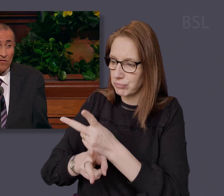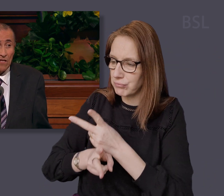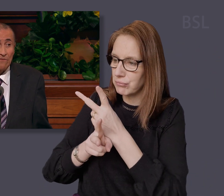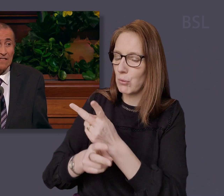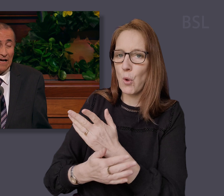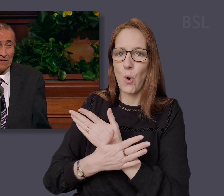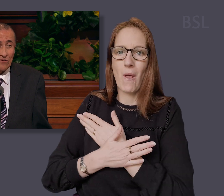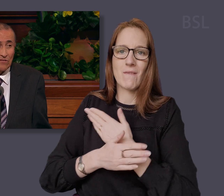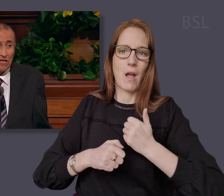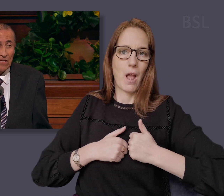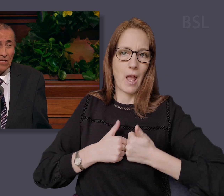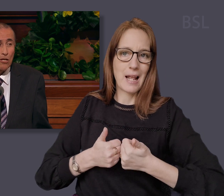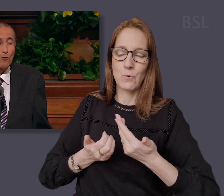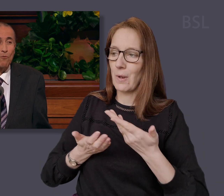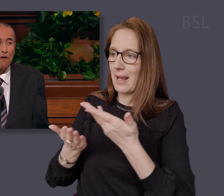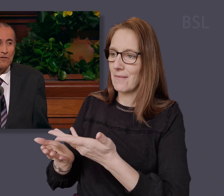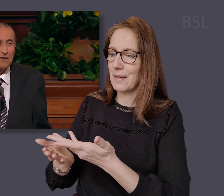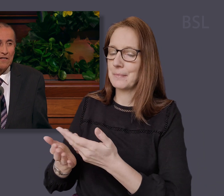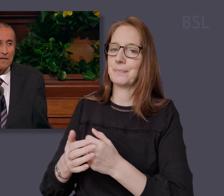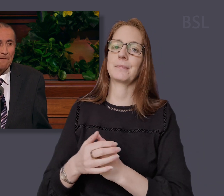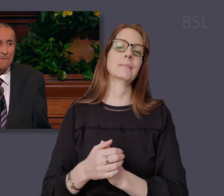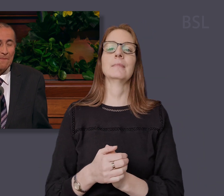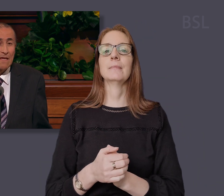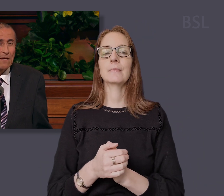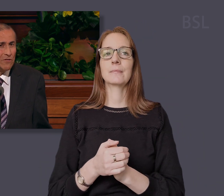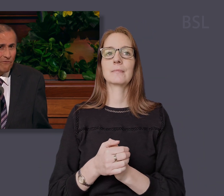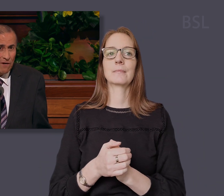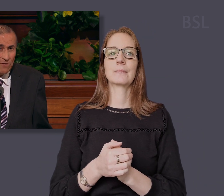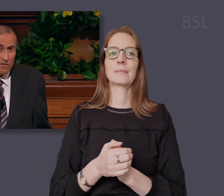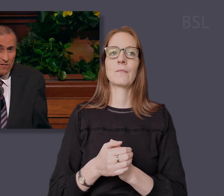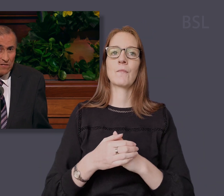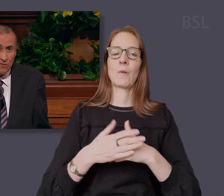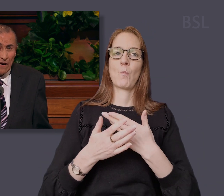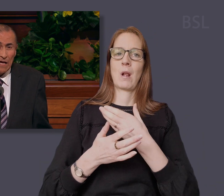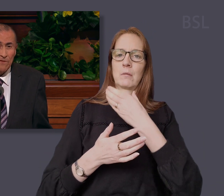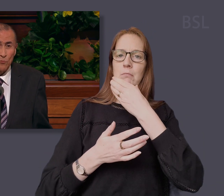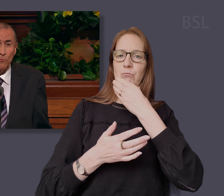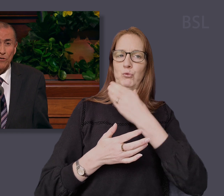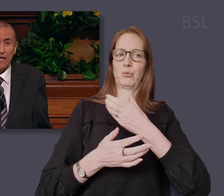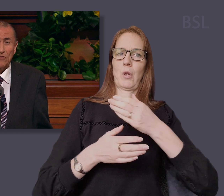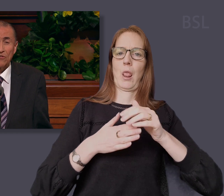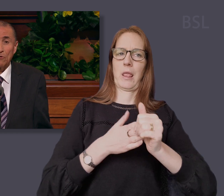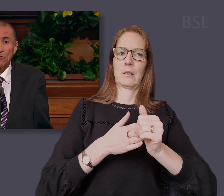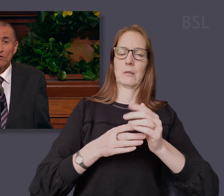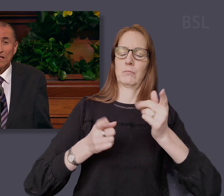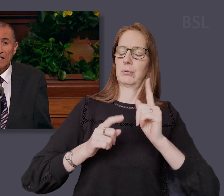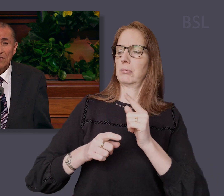and with His loving-kindness.” Close quote. When the Pharisees and scribes murmured against the Lord,